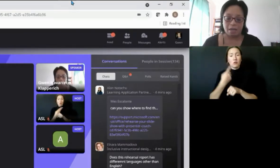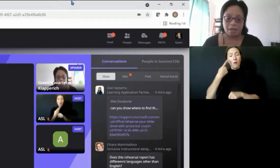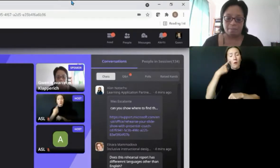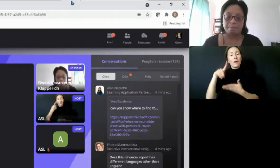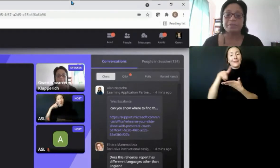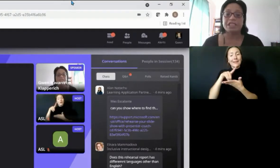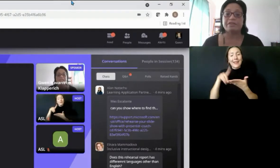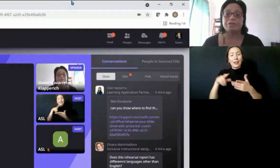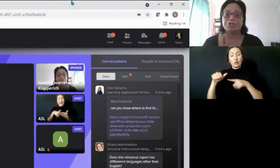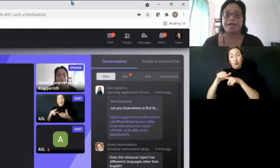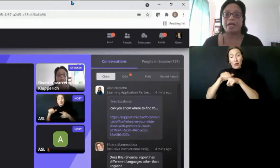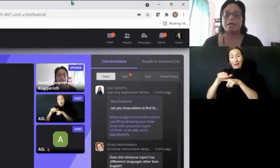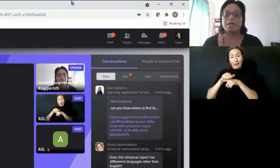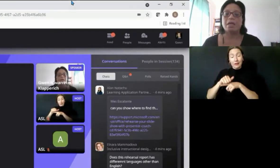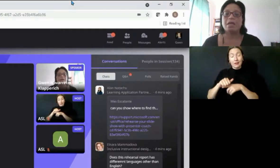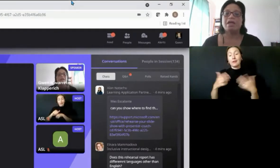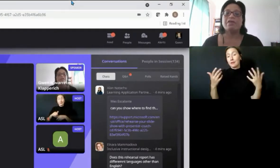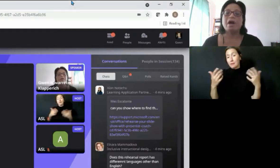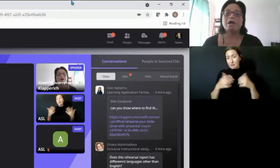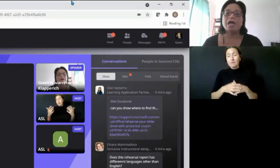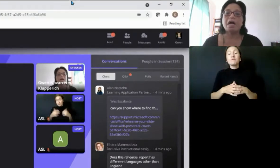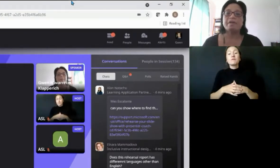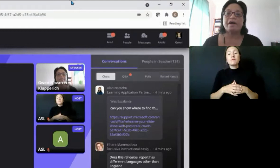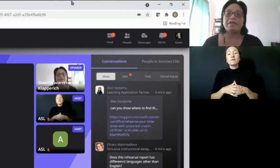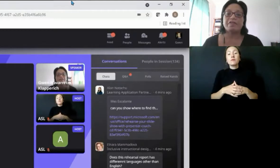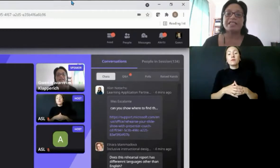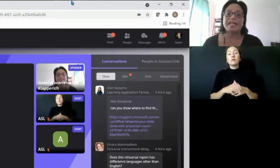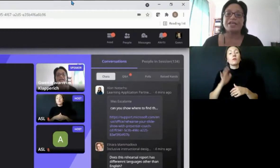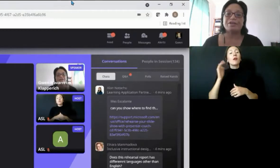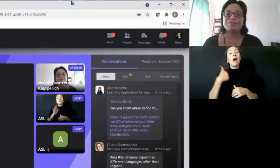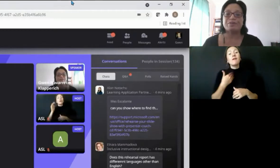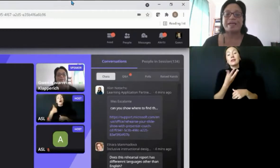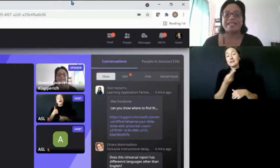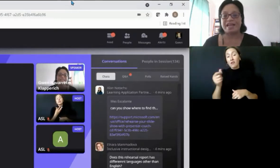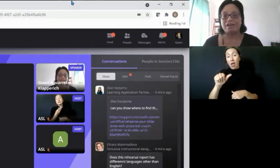now there are a couple of other things that i use for myself when i am using them on the